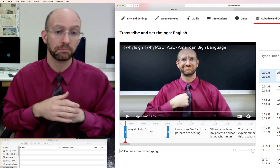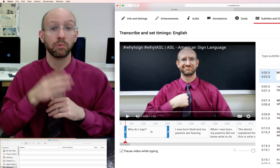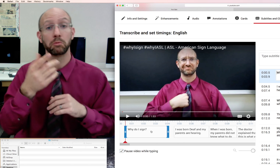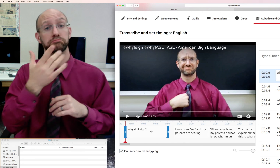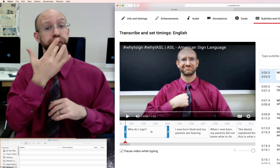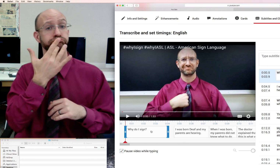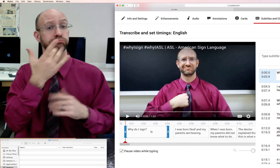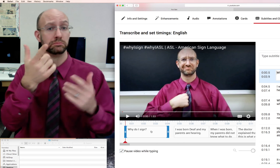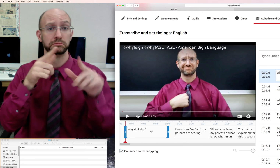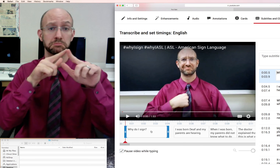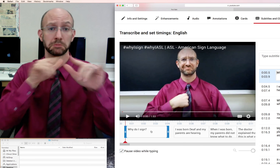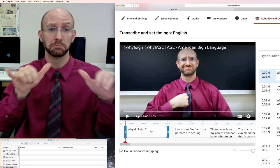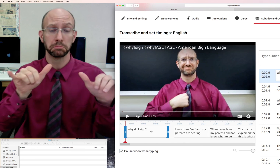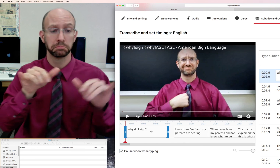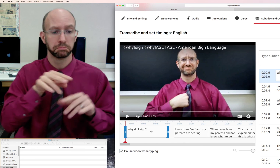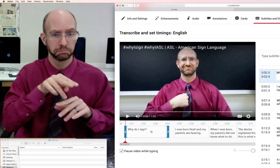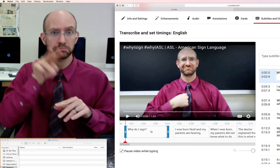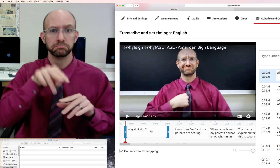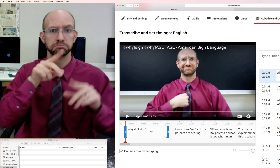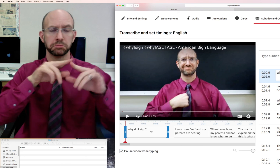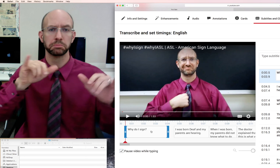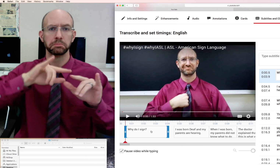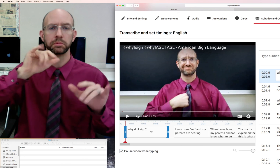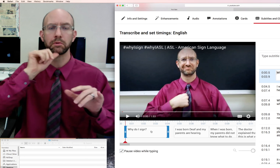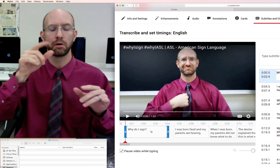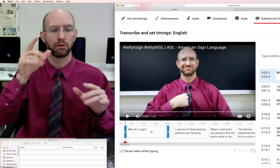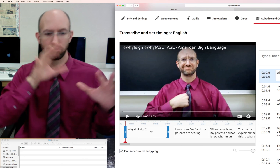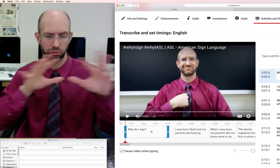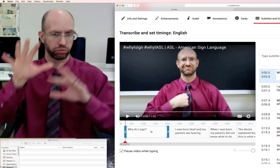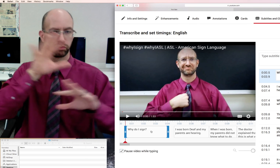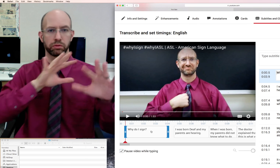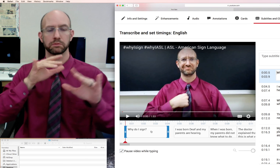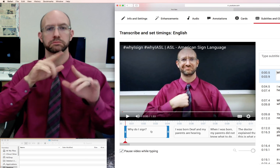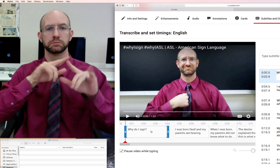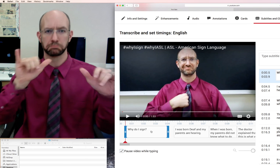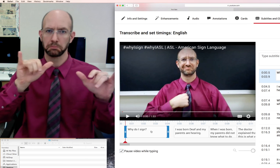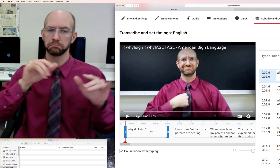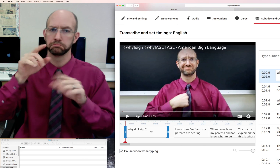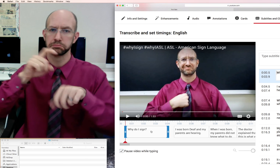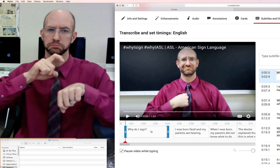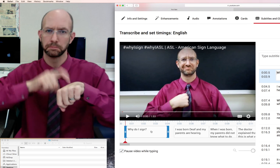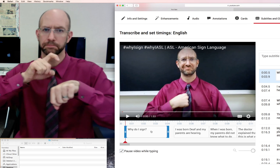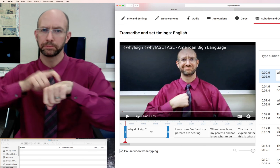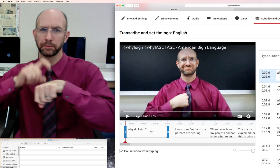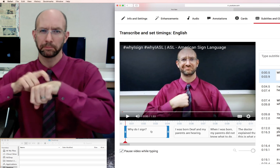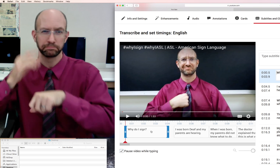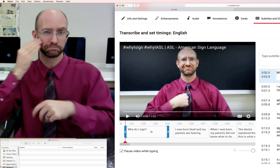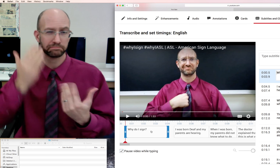Or if you prefer, have the captions happen at the same time when something is being said. So they do not get confused. It is better to have it display on a timely basis.